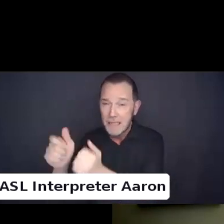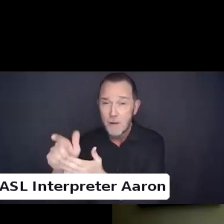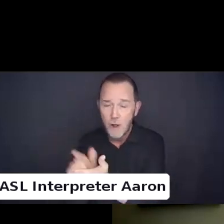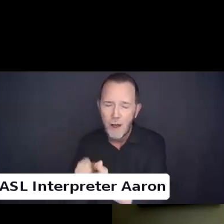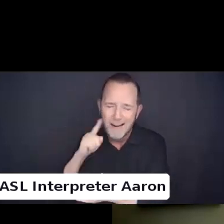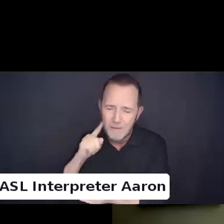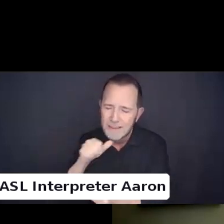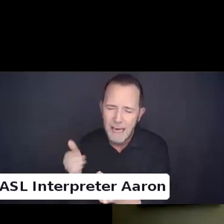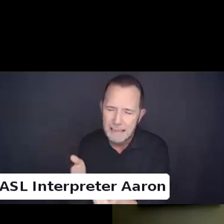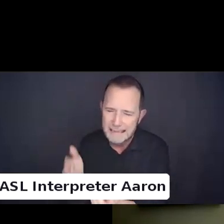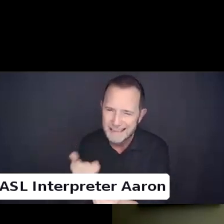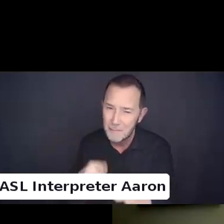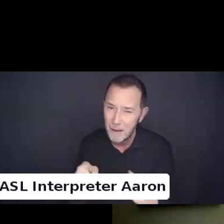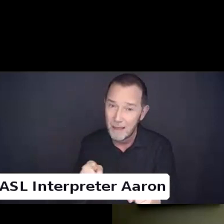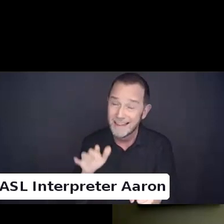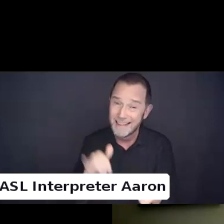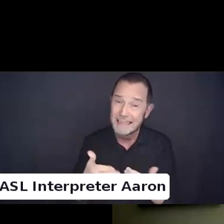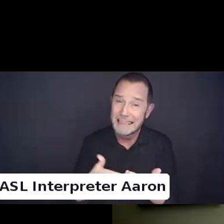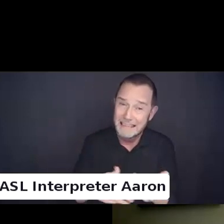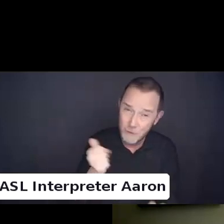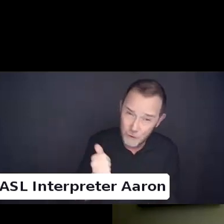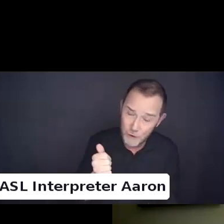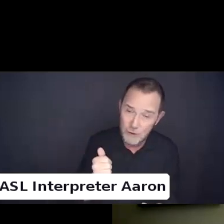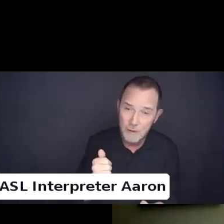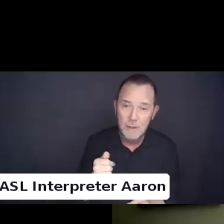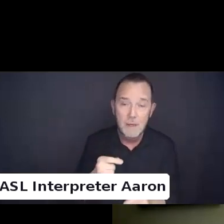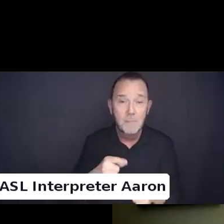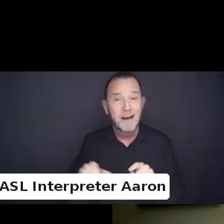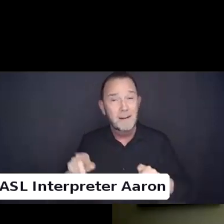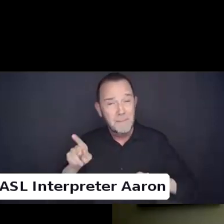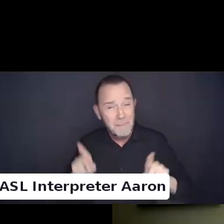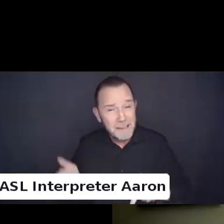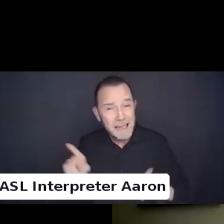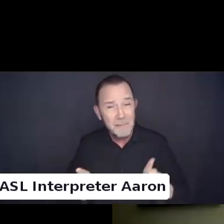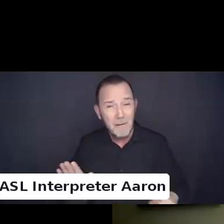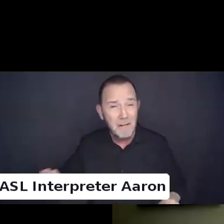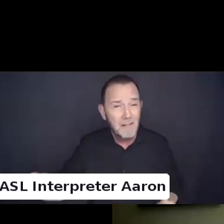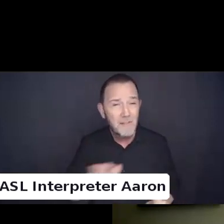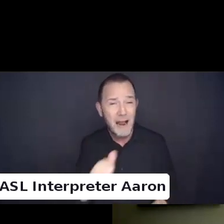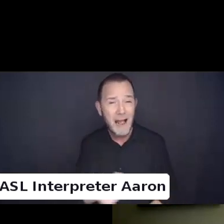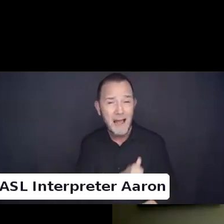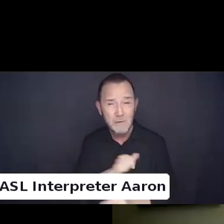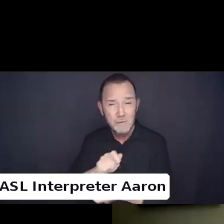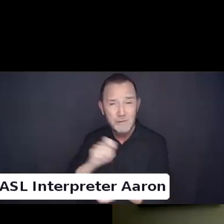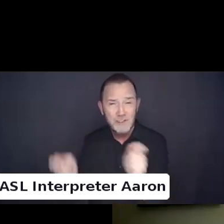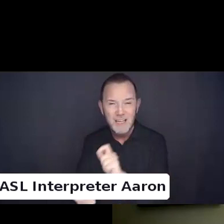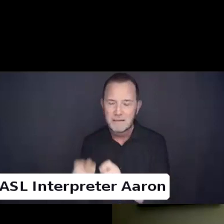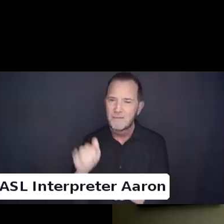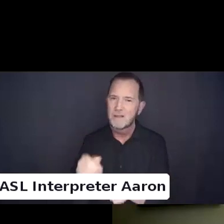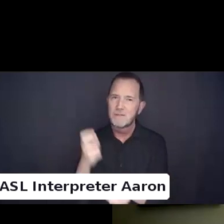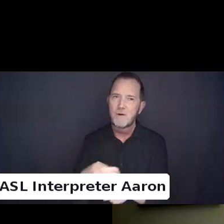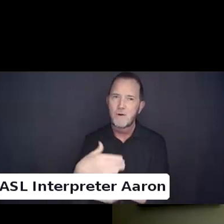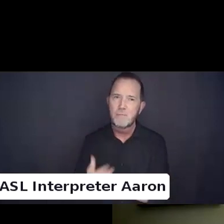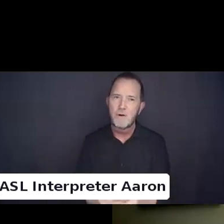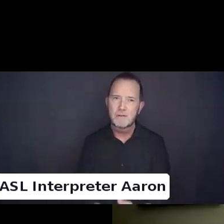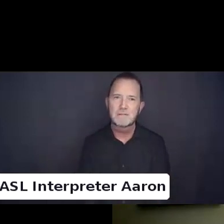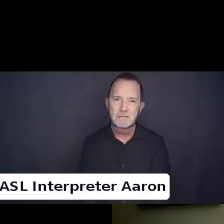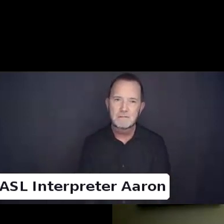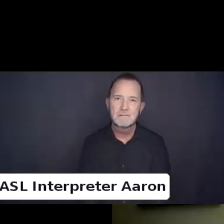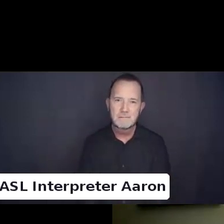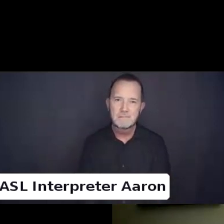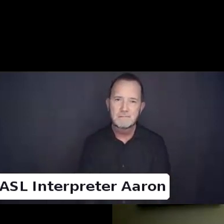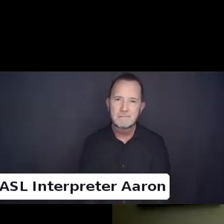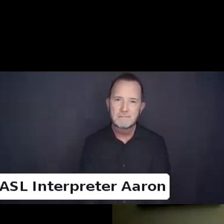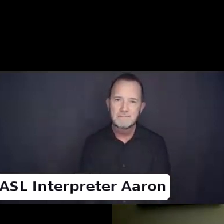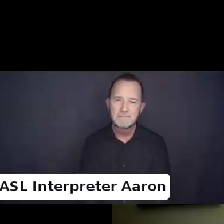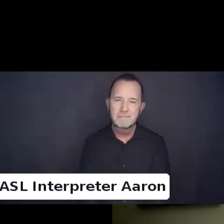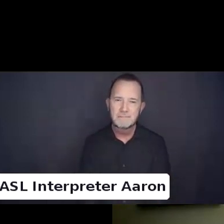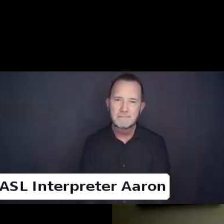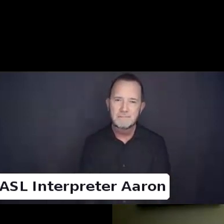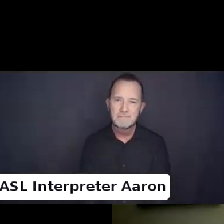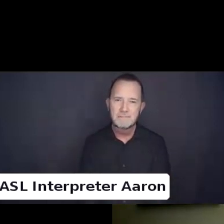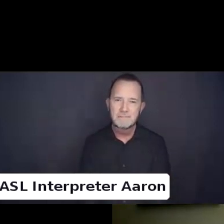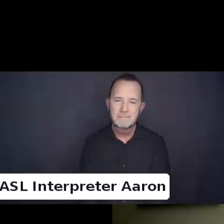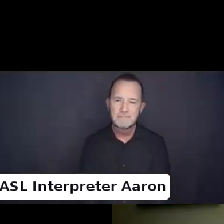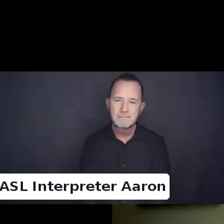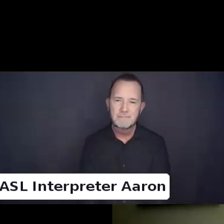But societal change is the hard part.